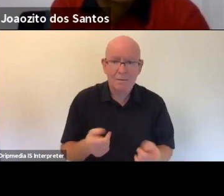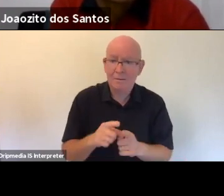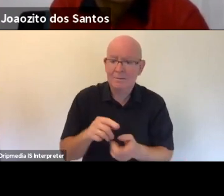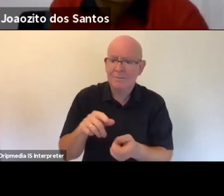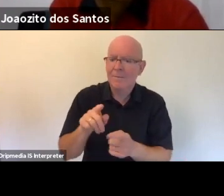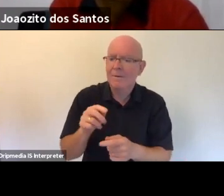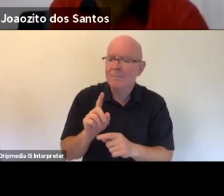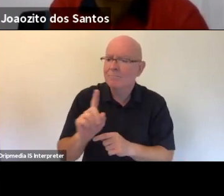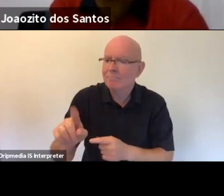assessment.